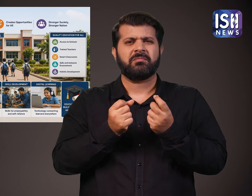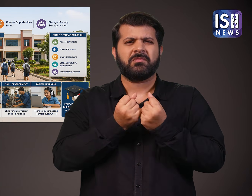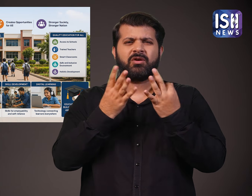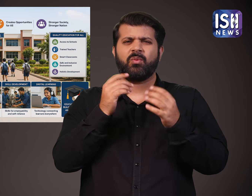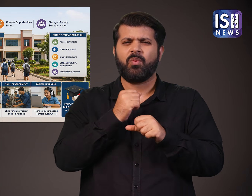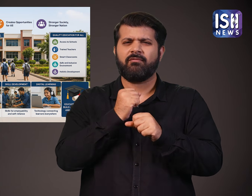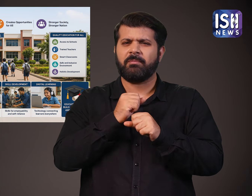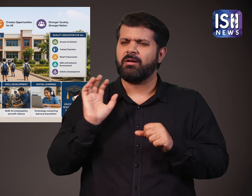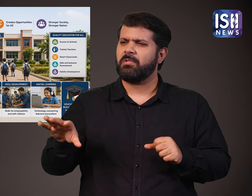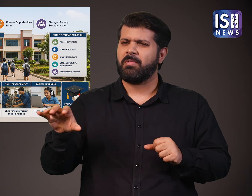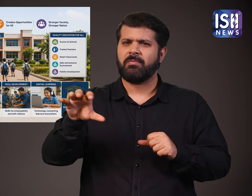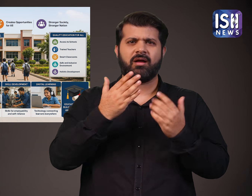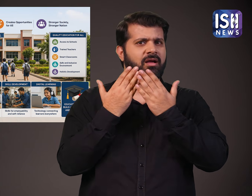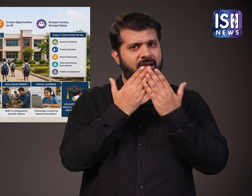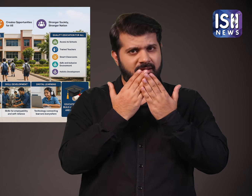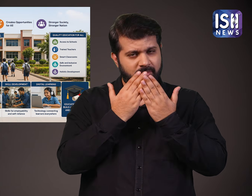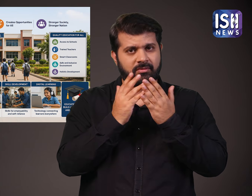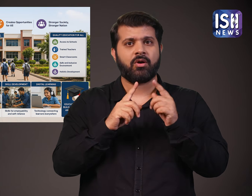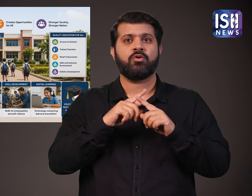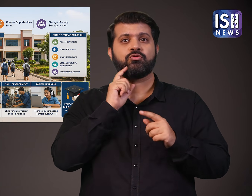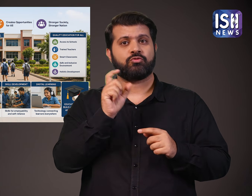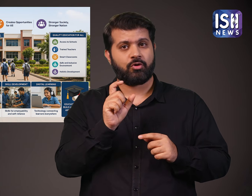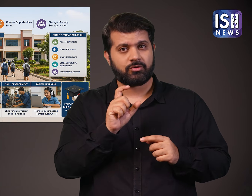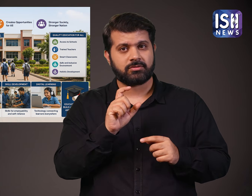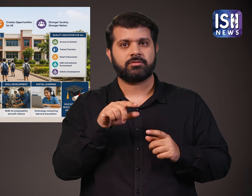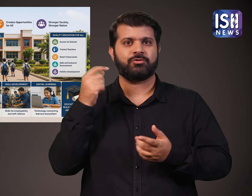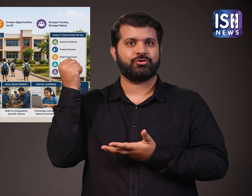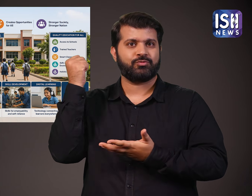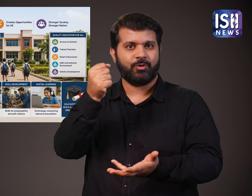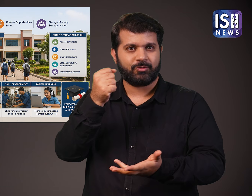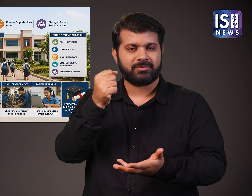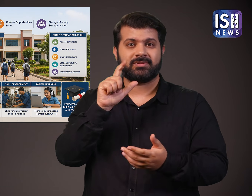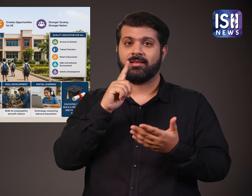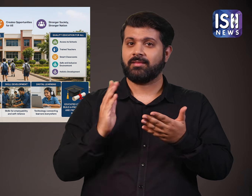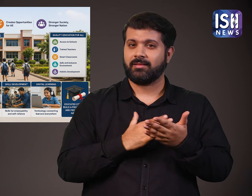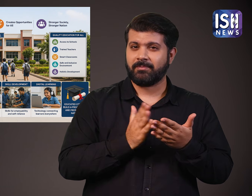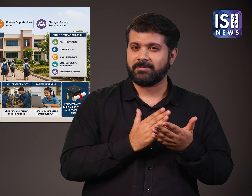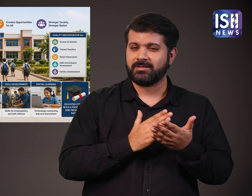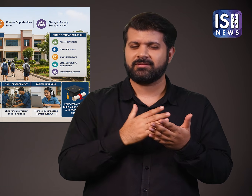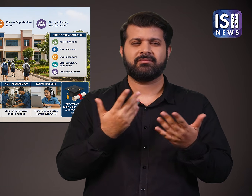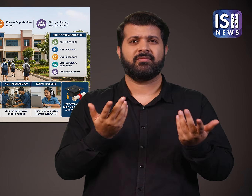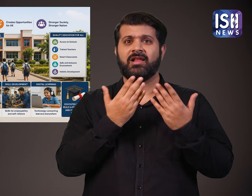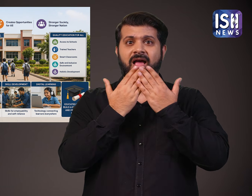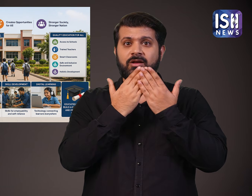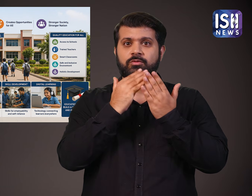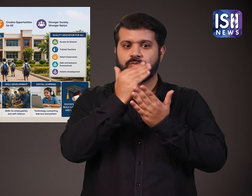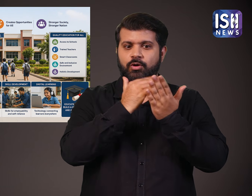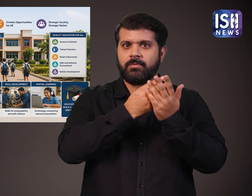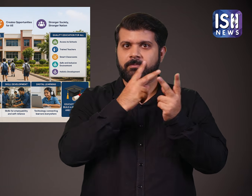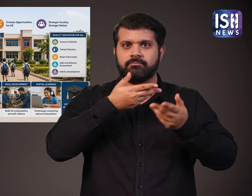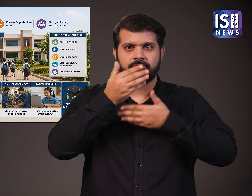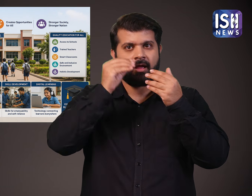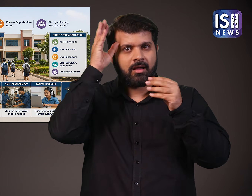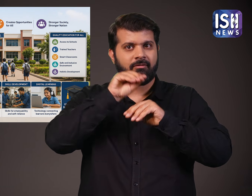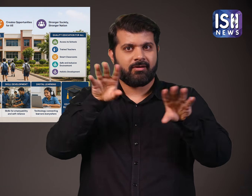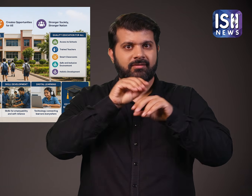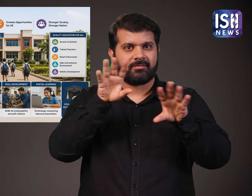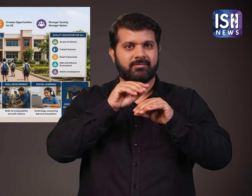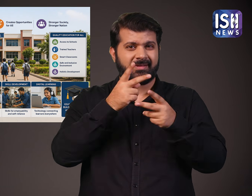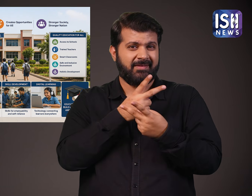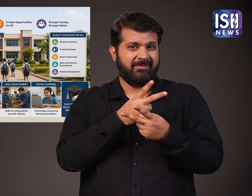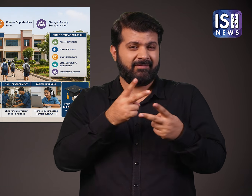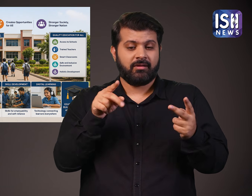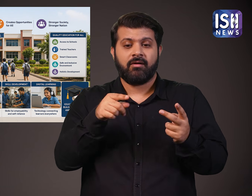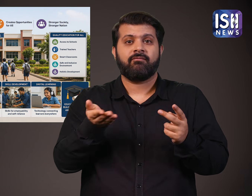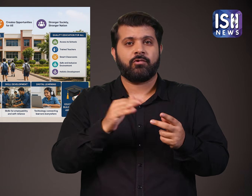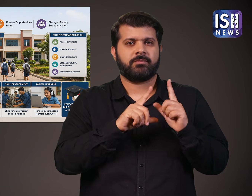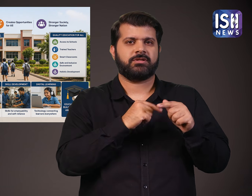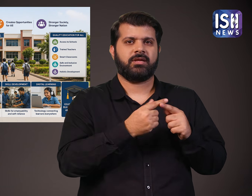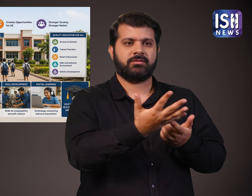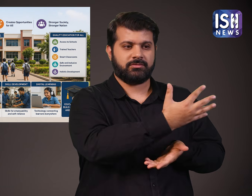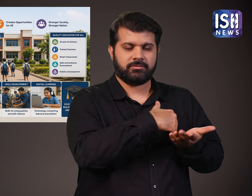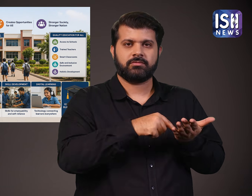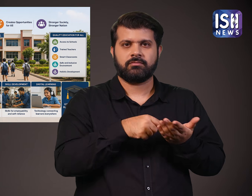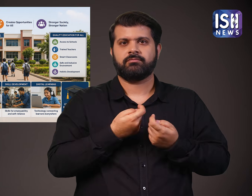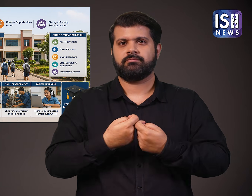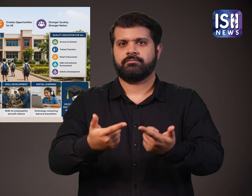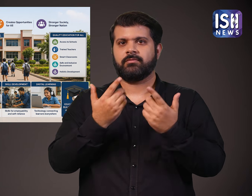Government schools, colleges, scholarships, libraries, and educational programmes are funded through the money collected in taxes.